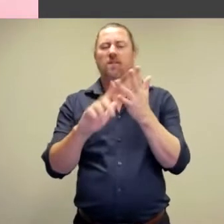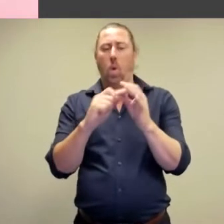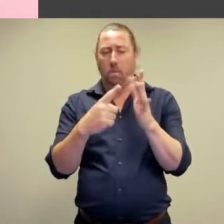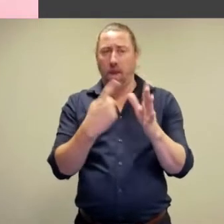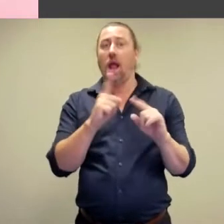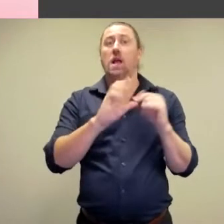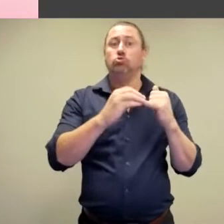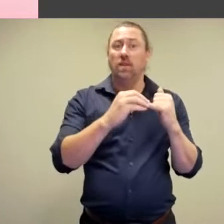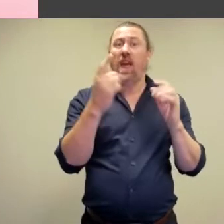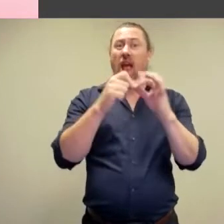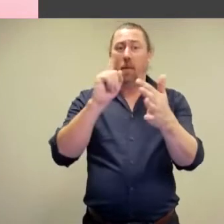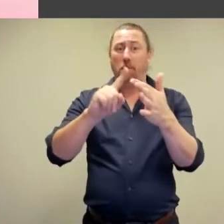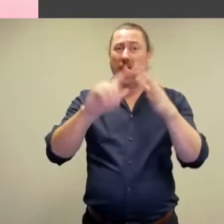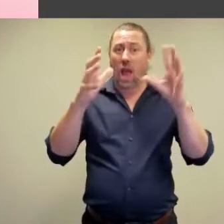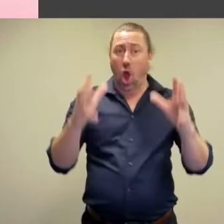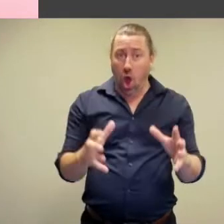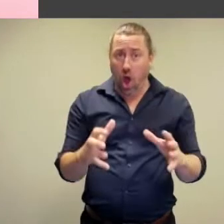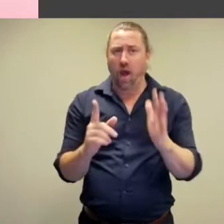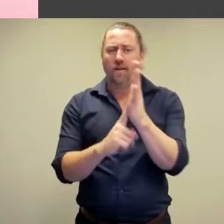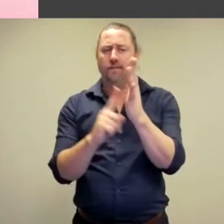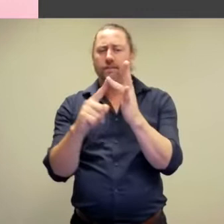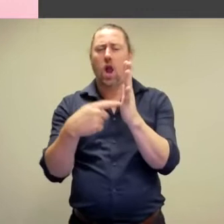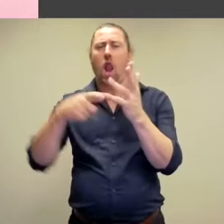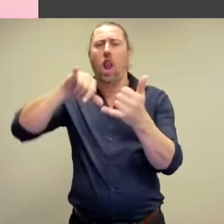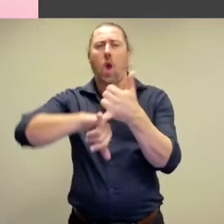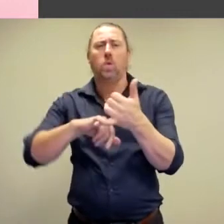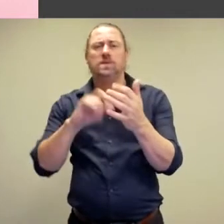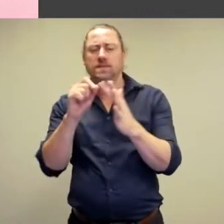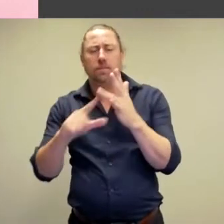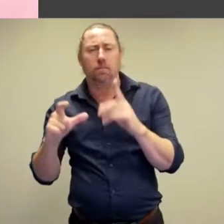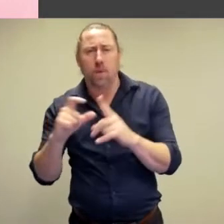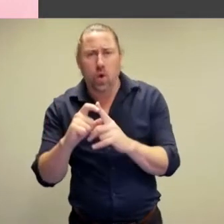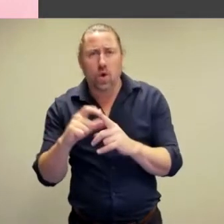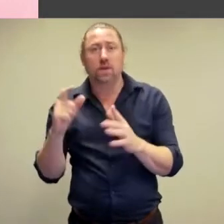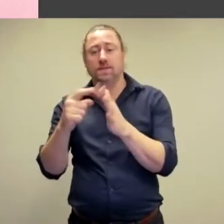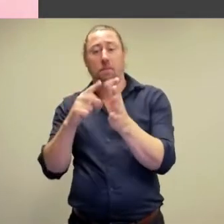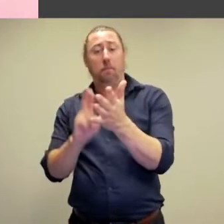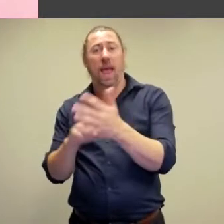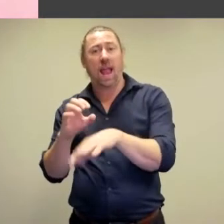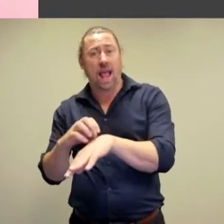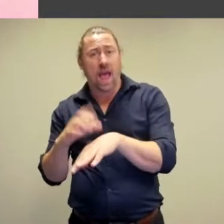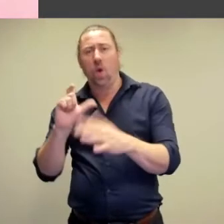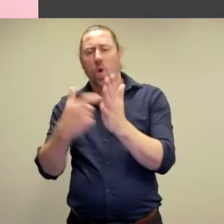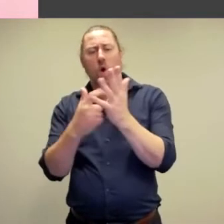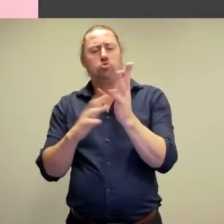bee hives, lotus seed pods,